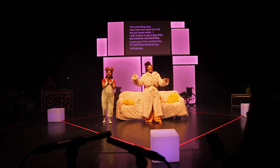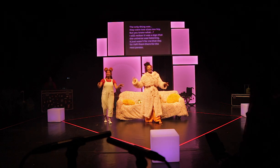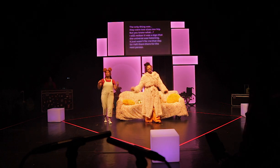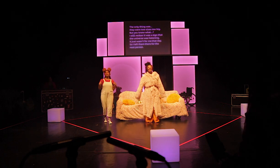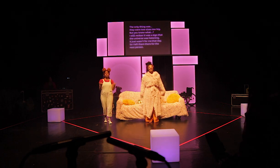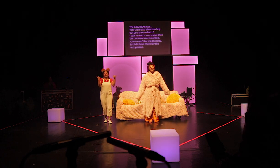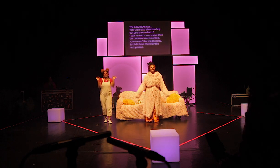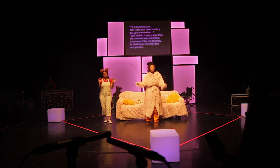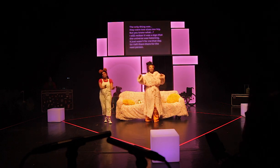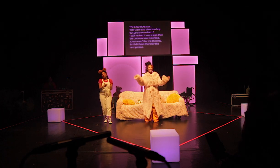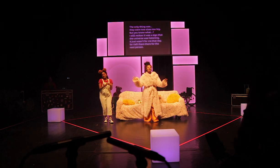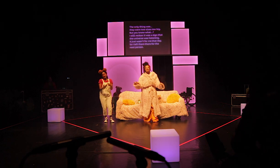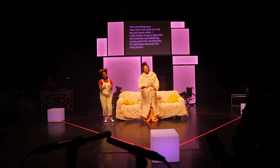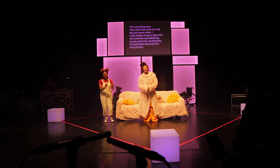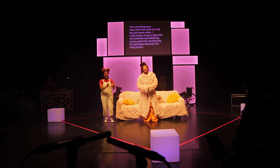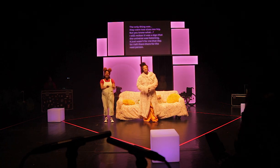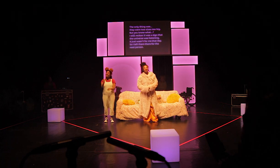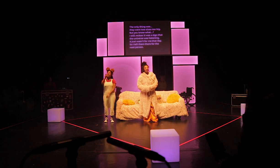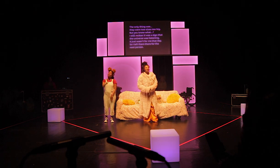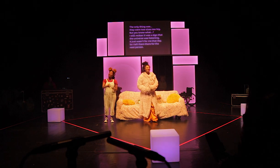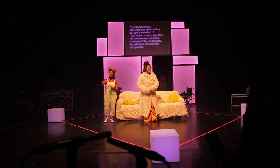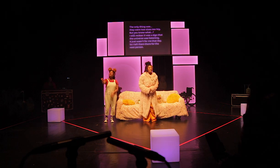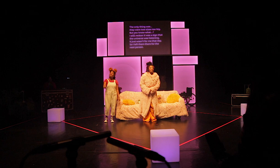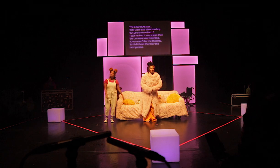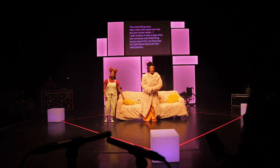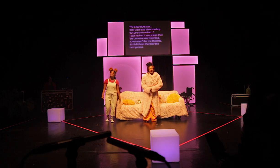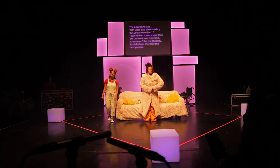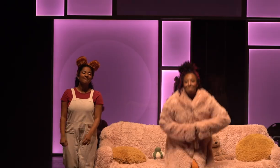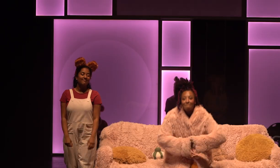So I left them there for the next person.